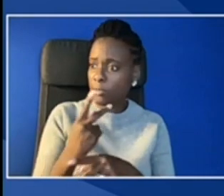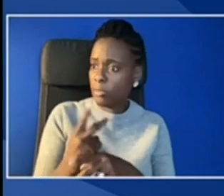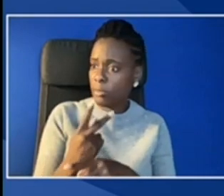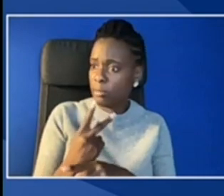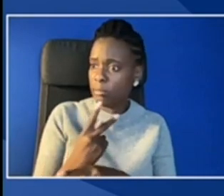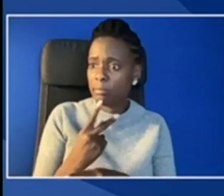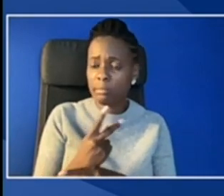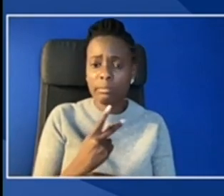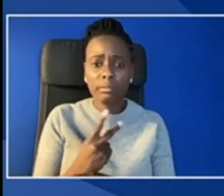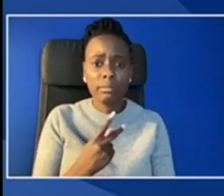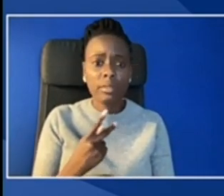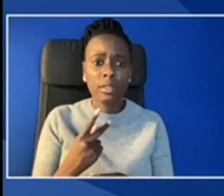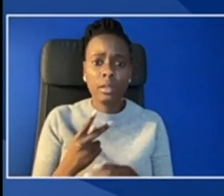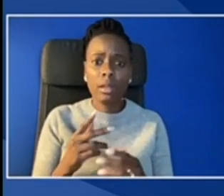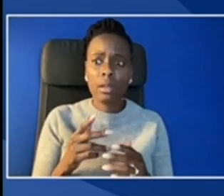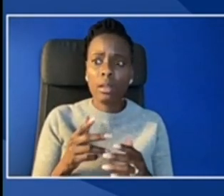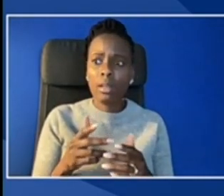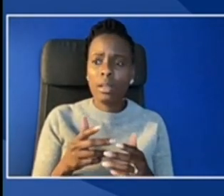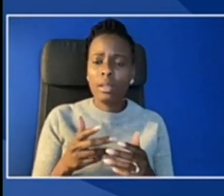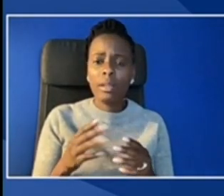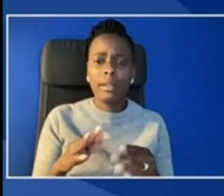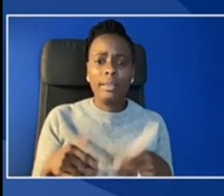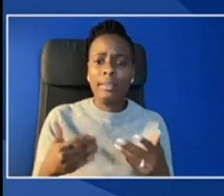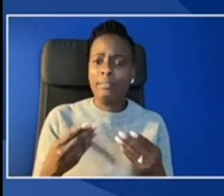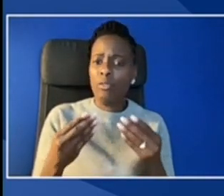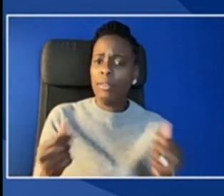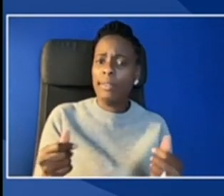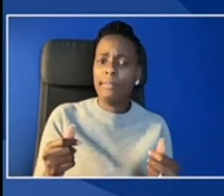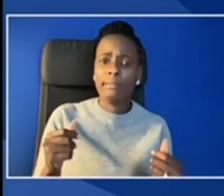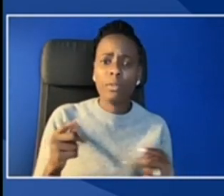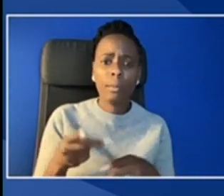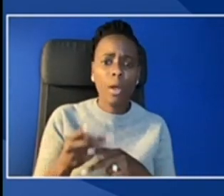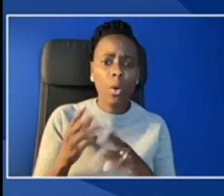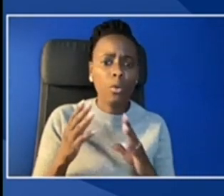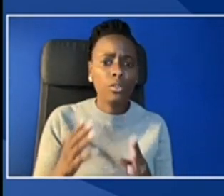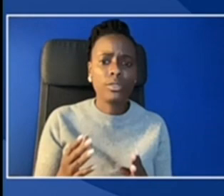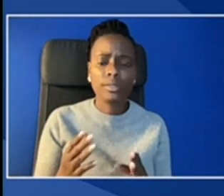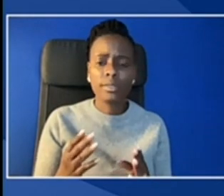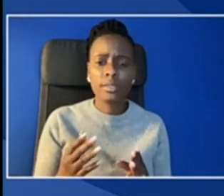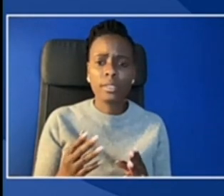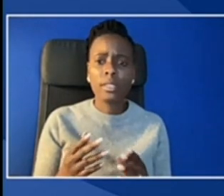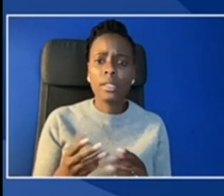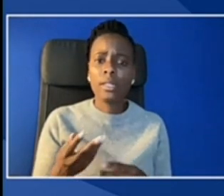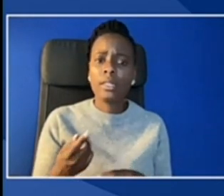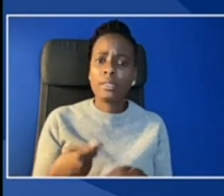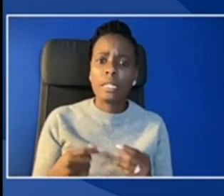borrowers a break of some kind. You know, instead of bickering and